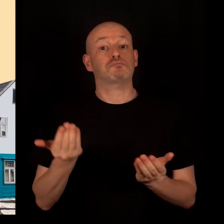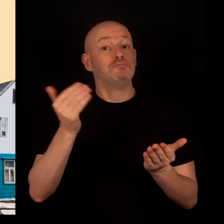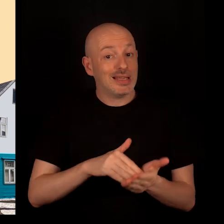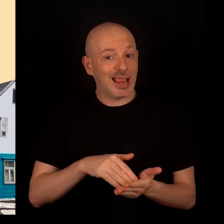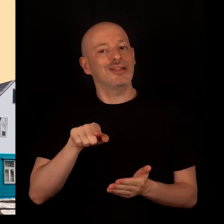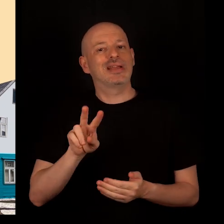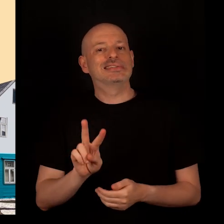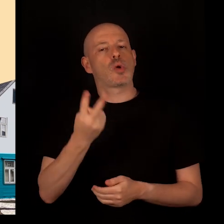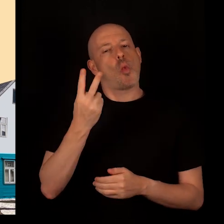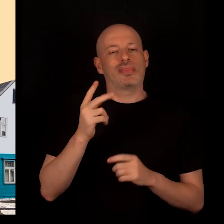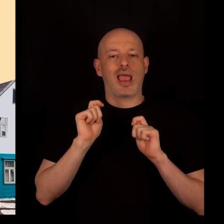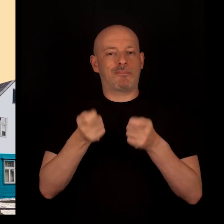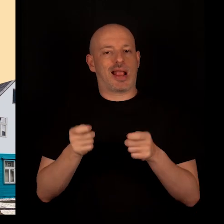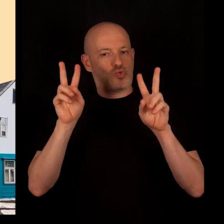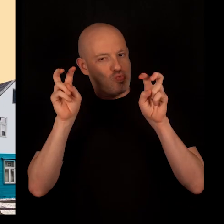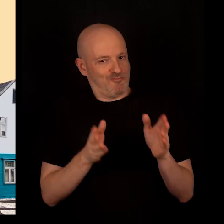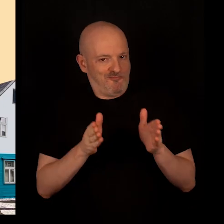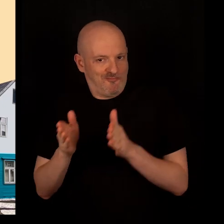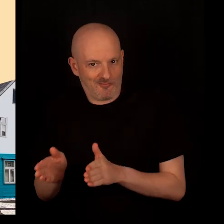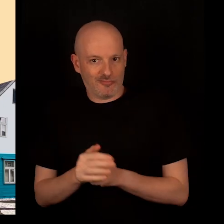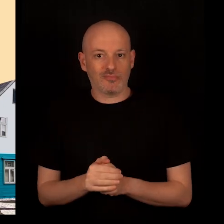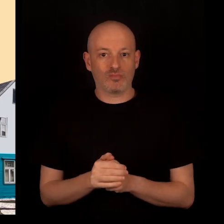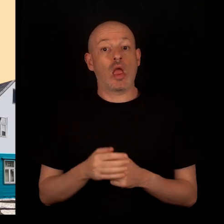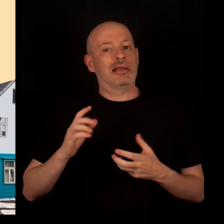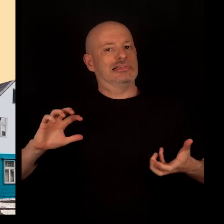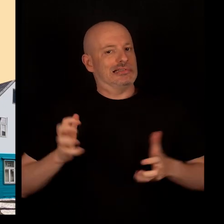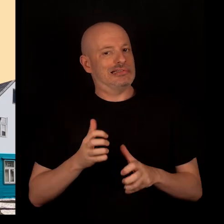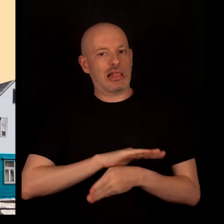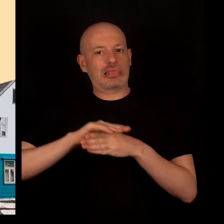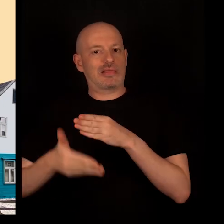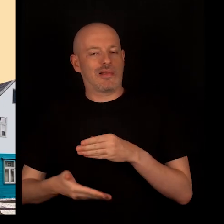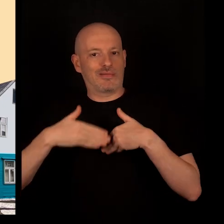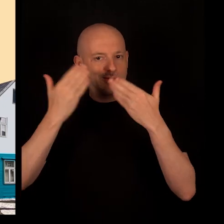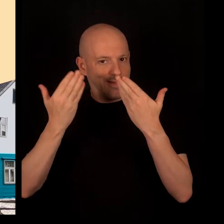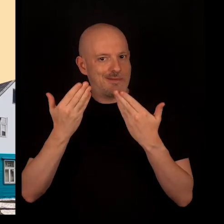It's, again, like a second kind of application. So we are a bit strict with the deadline.